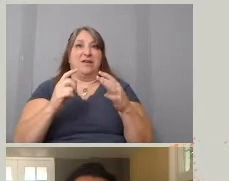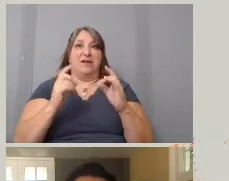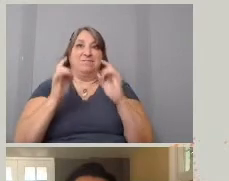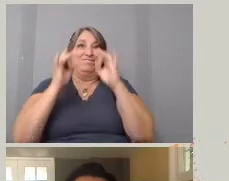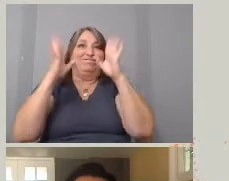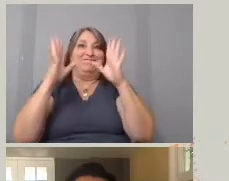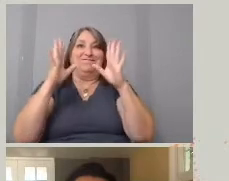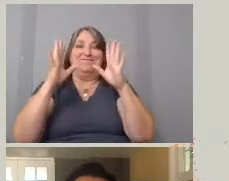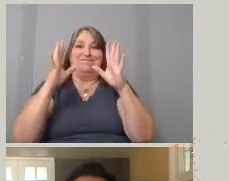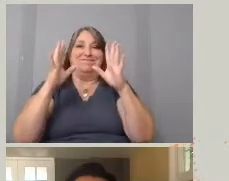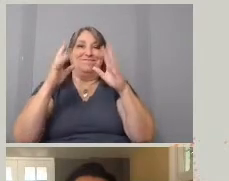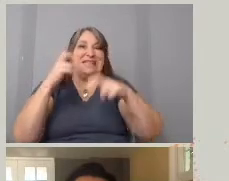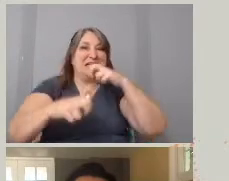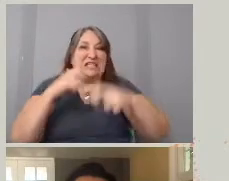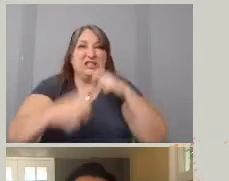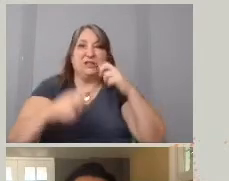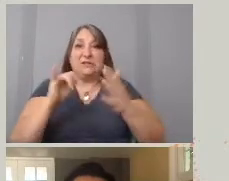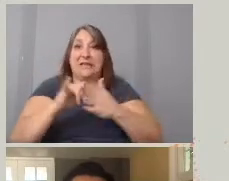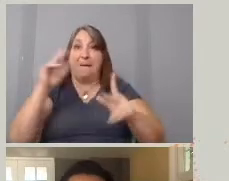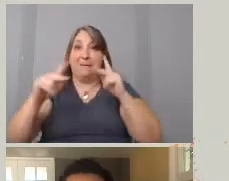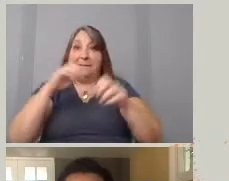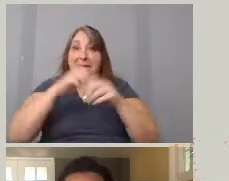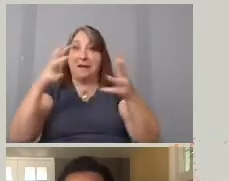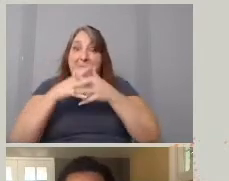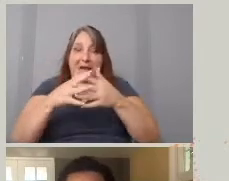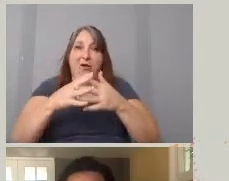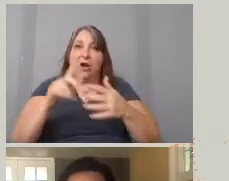So we actually don't see unrepresentation